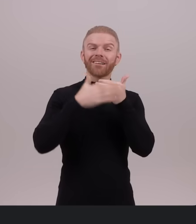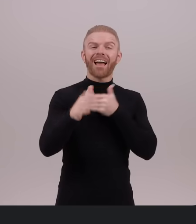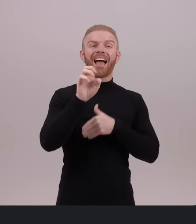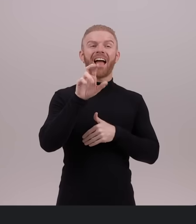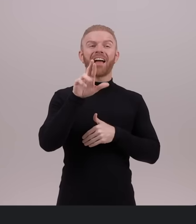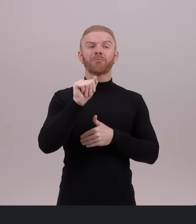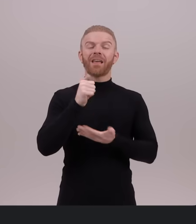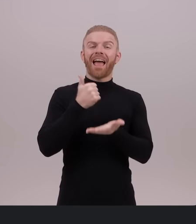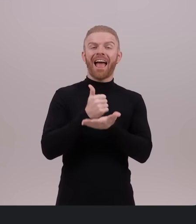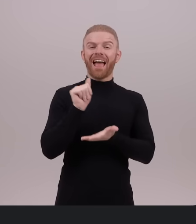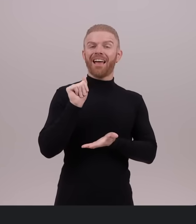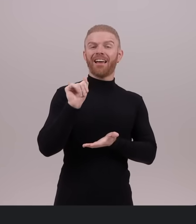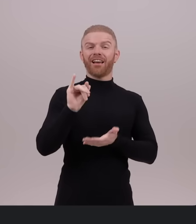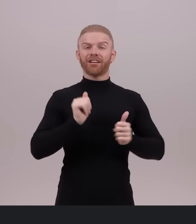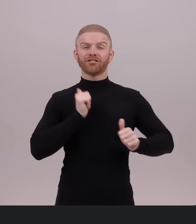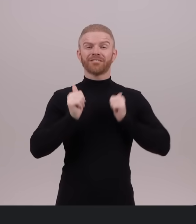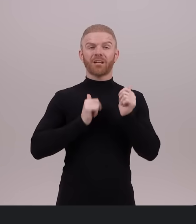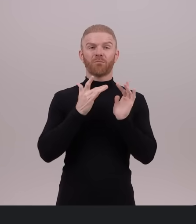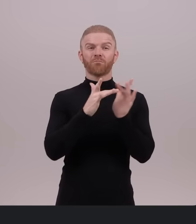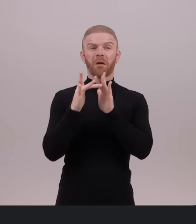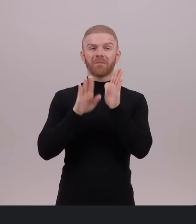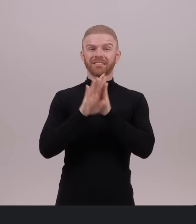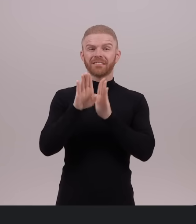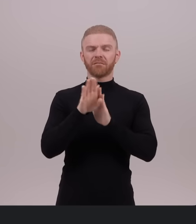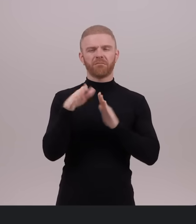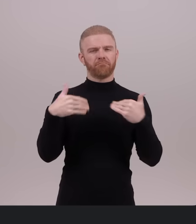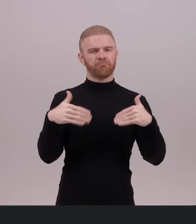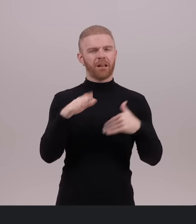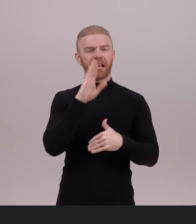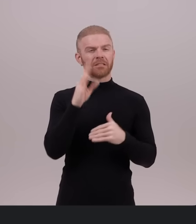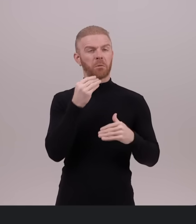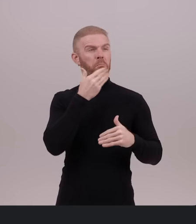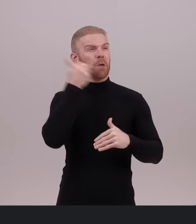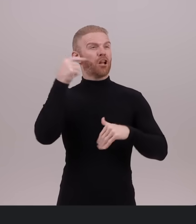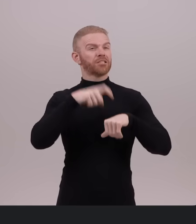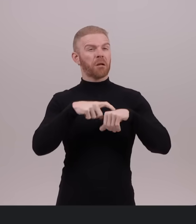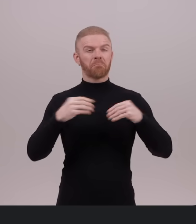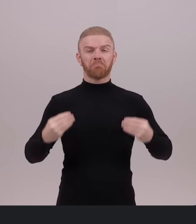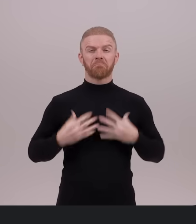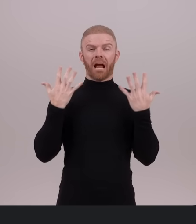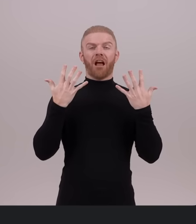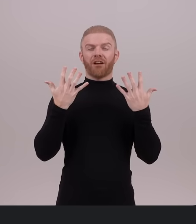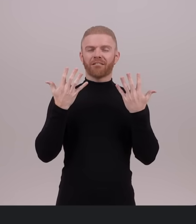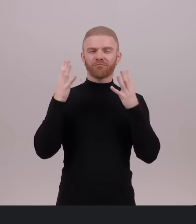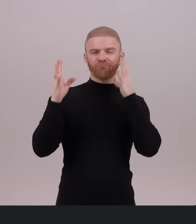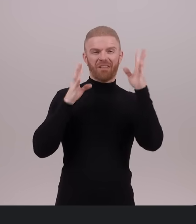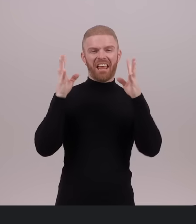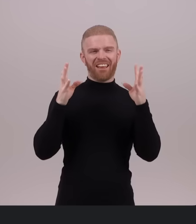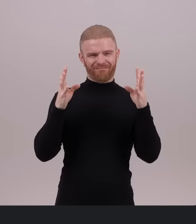there's never been a more inspiring time to create with tools like Modern Web Guidance